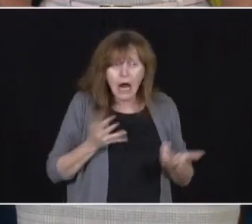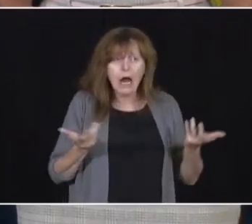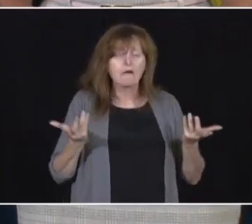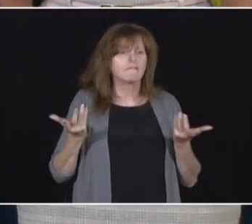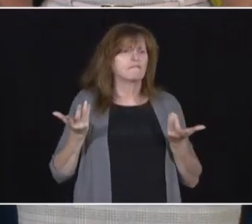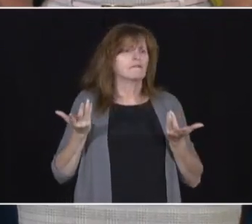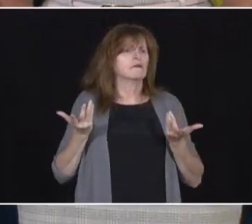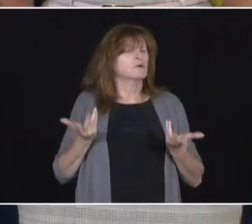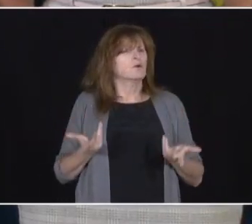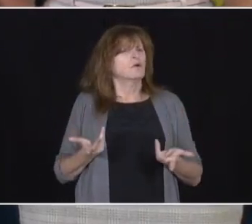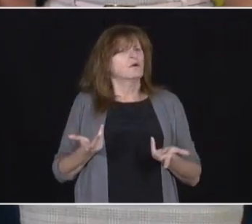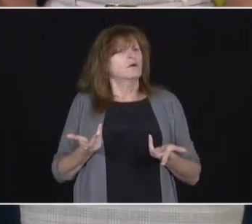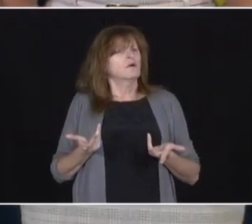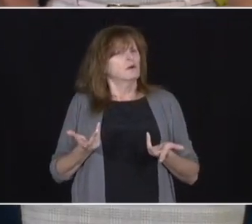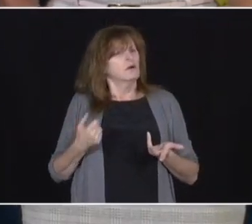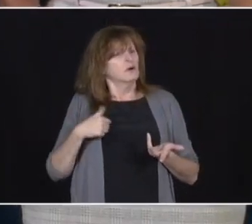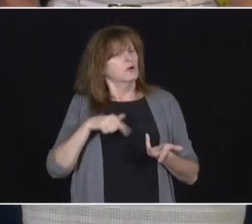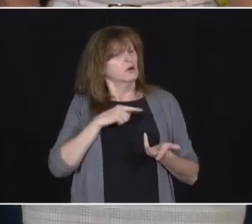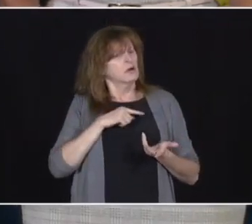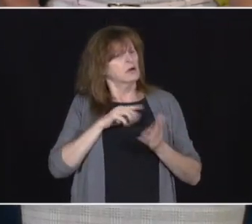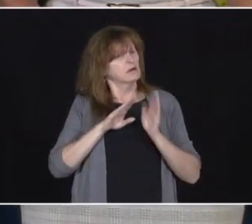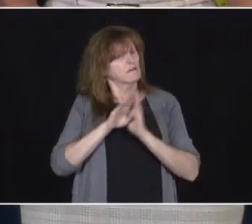So again,